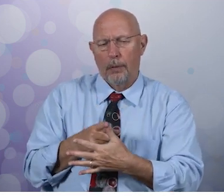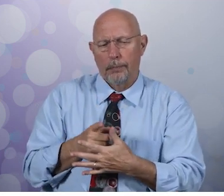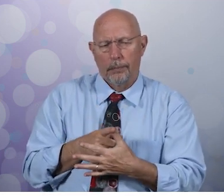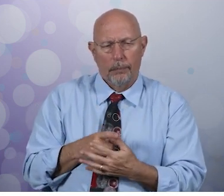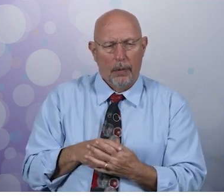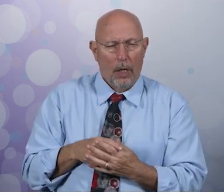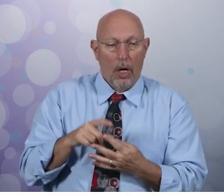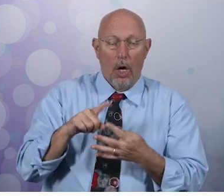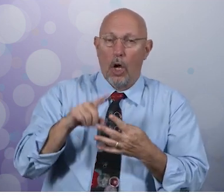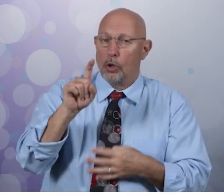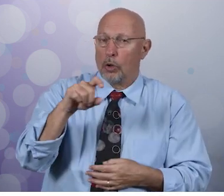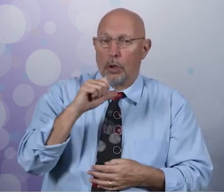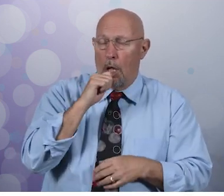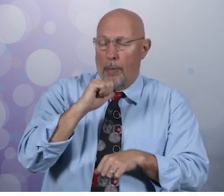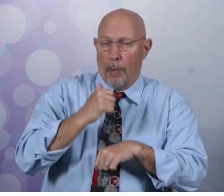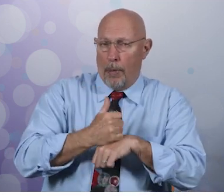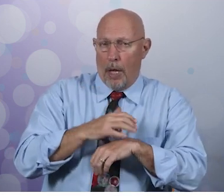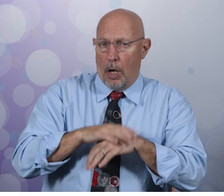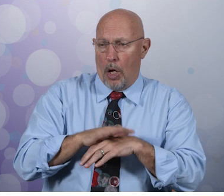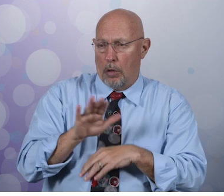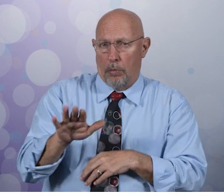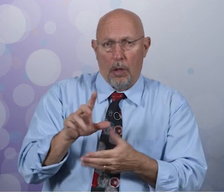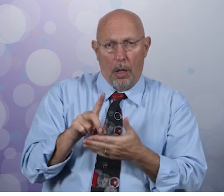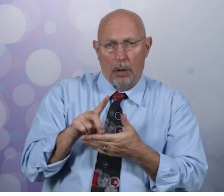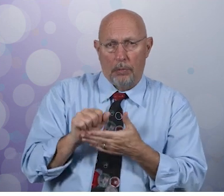It should not be based on a student's disability category